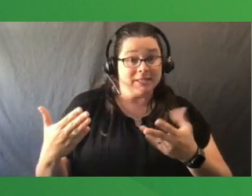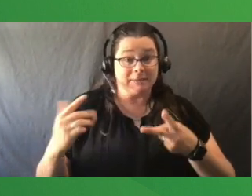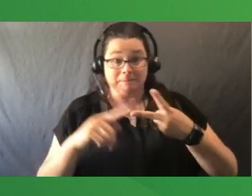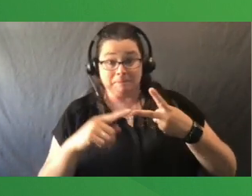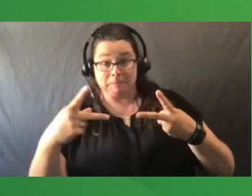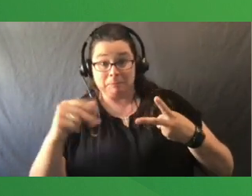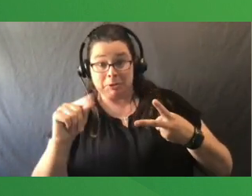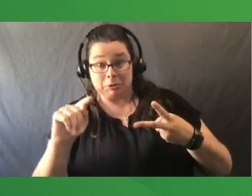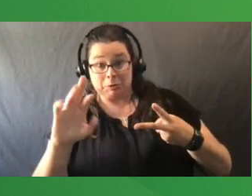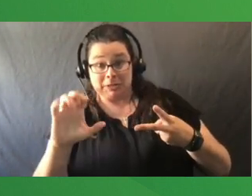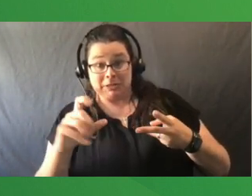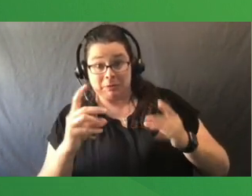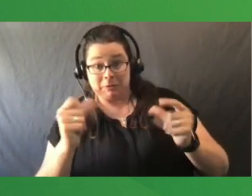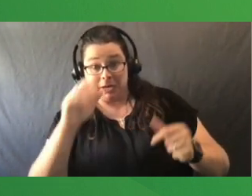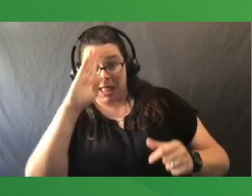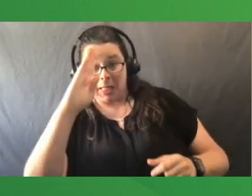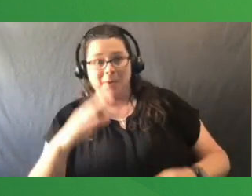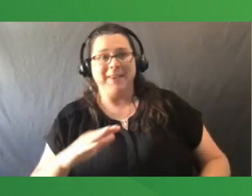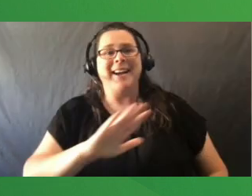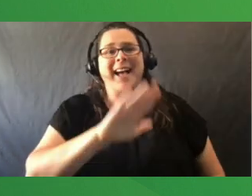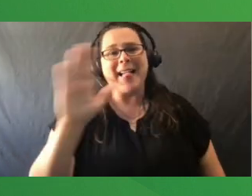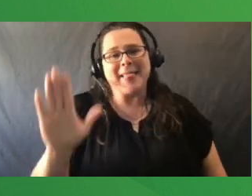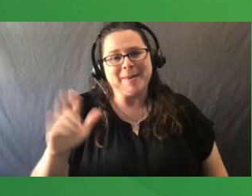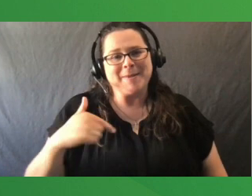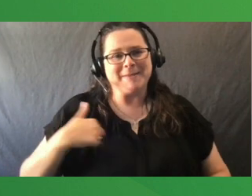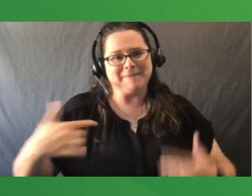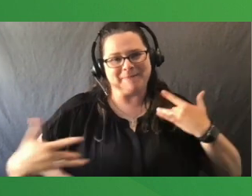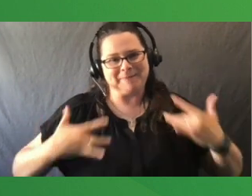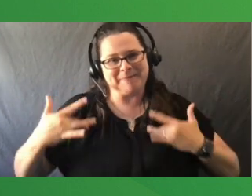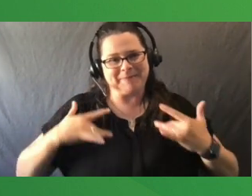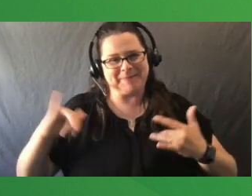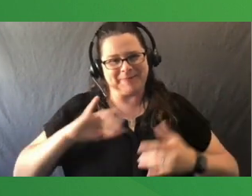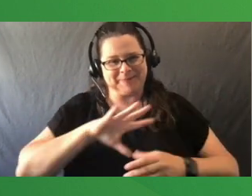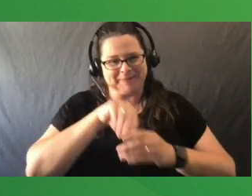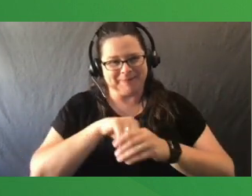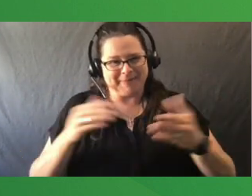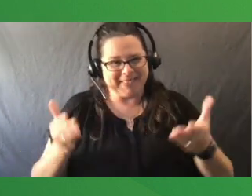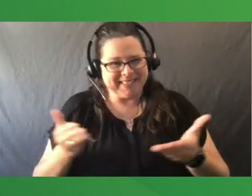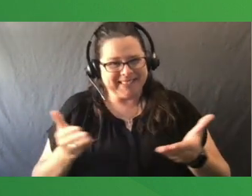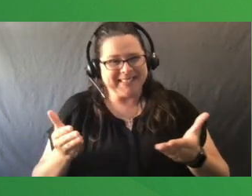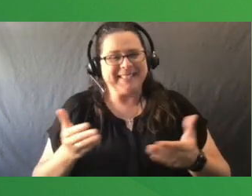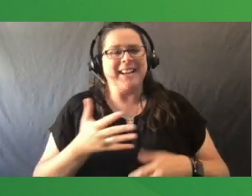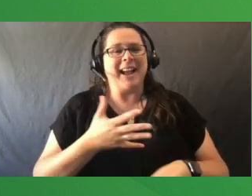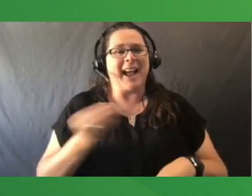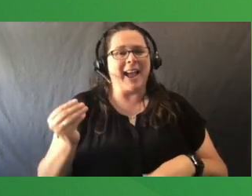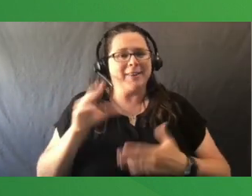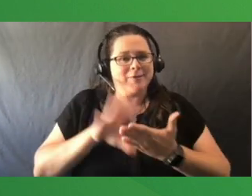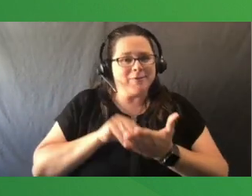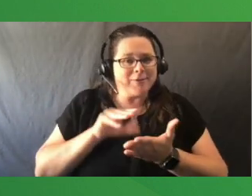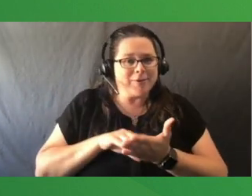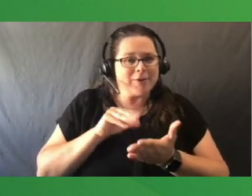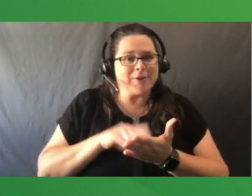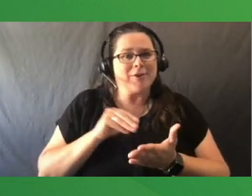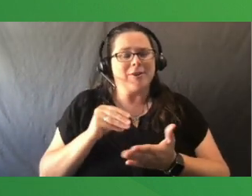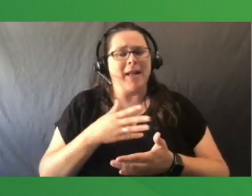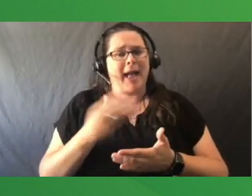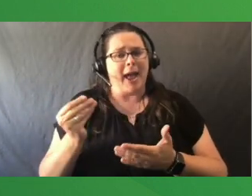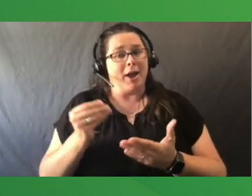Hello, also very excited to be here and to learn and to grow with you all today.